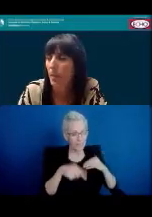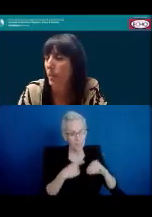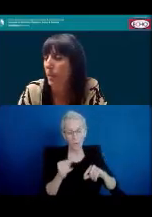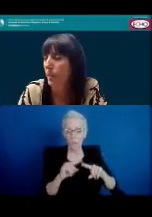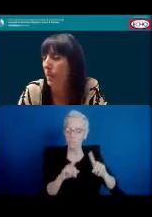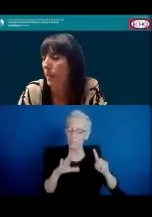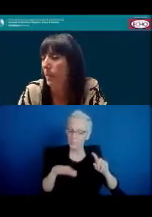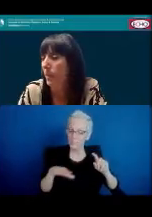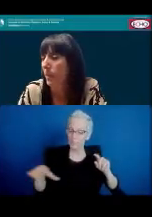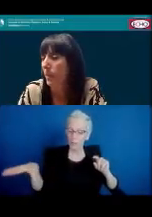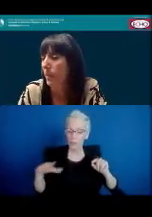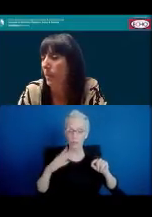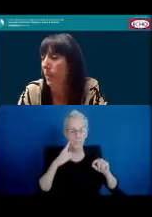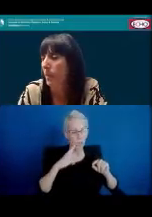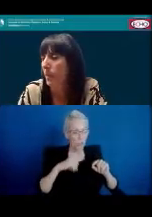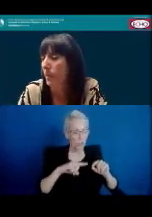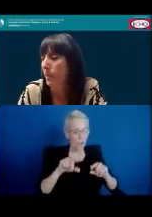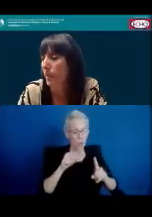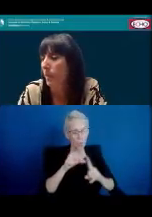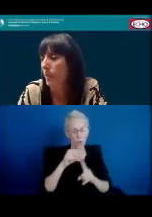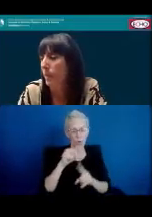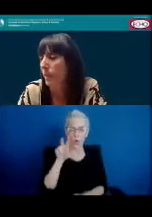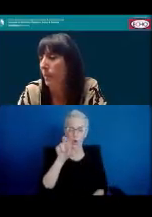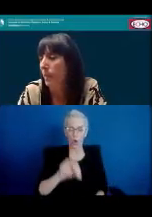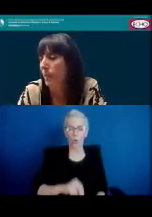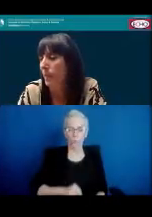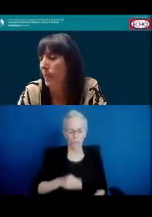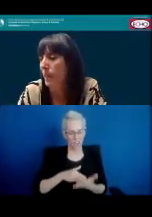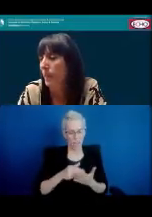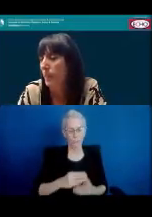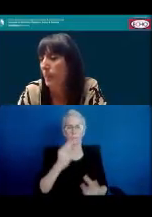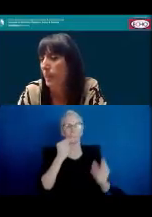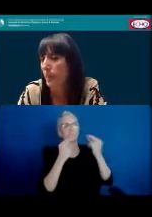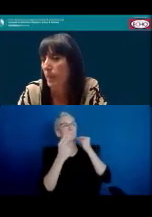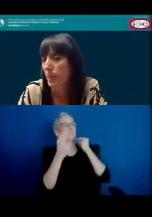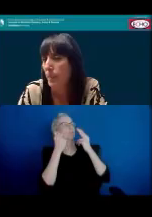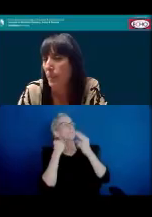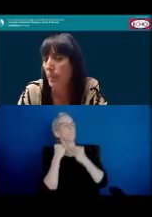environment that gives them a measure or a sense of power is a